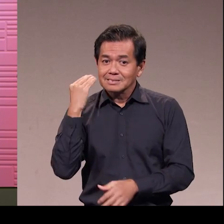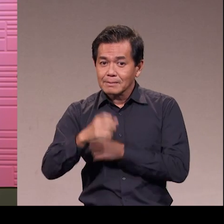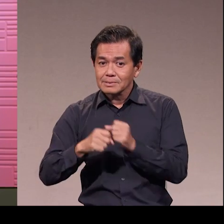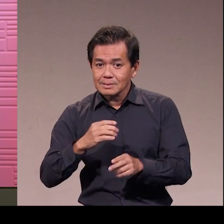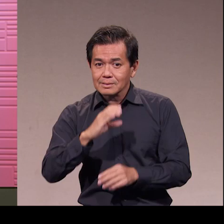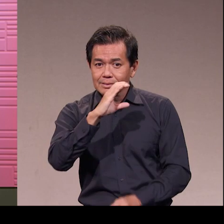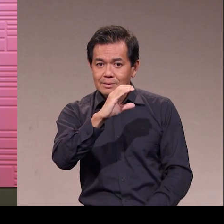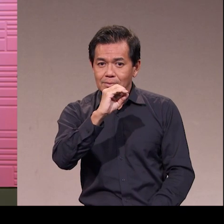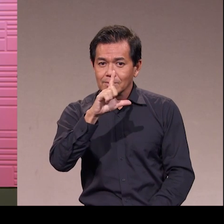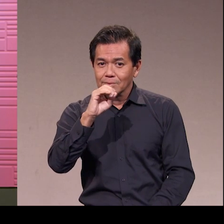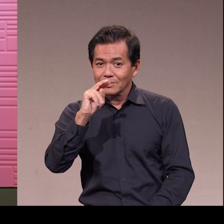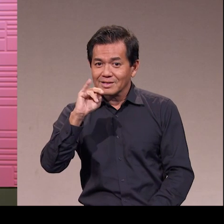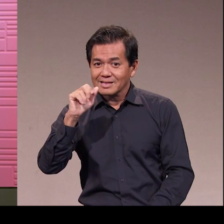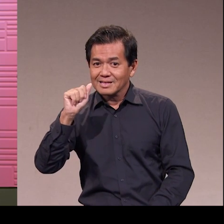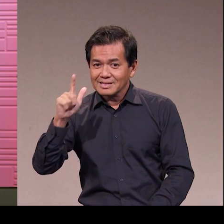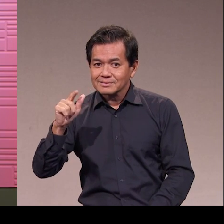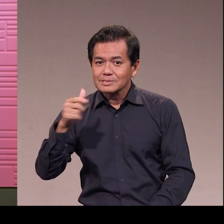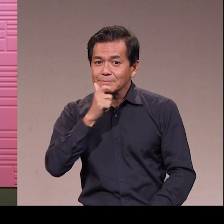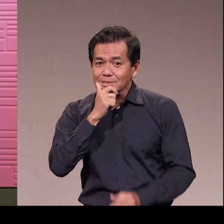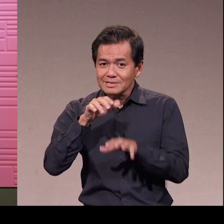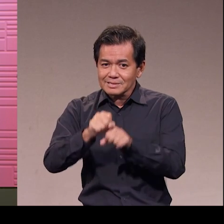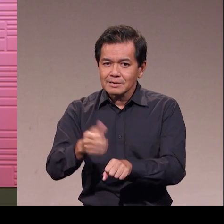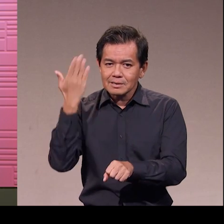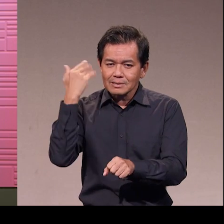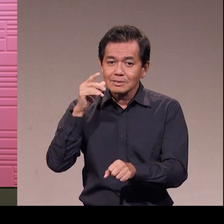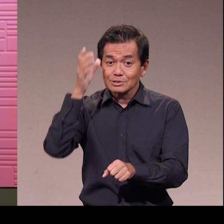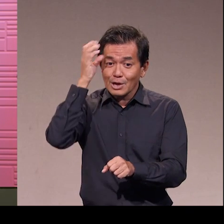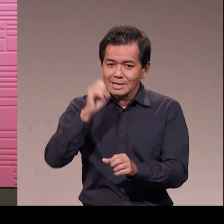on various social responsibilities. In the early days, they looked after the community,